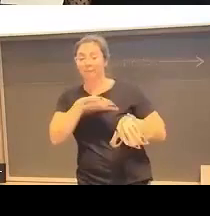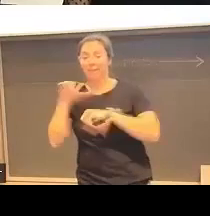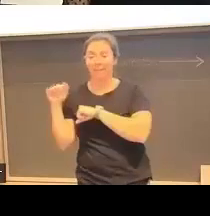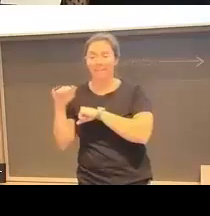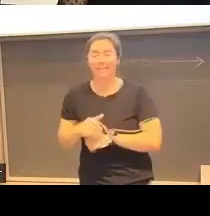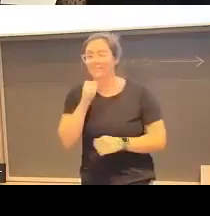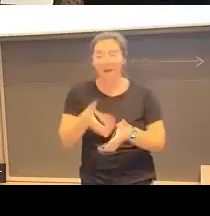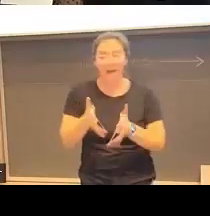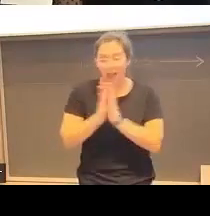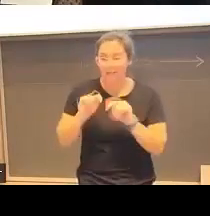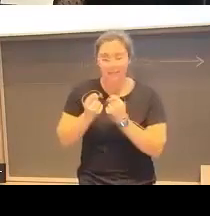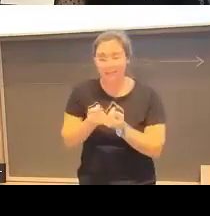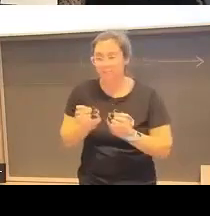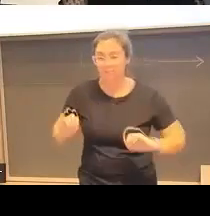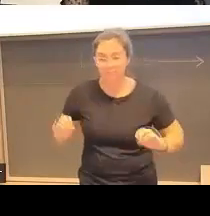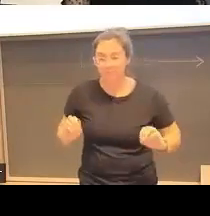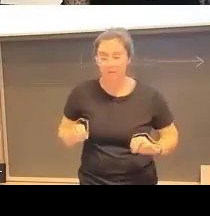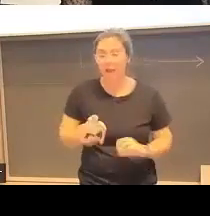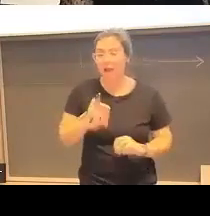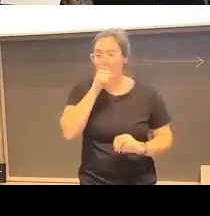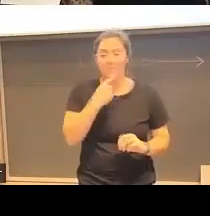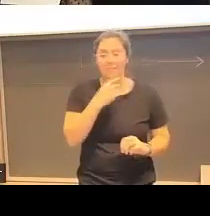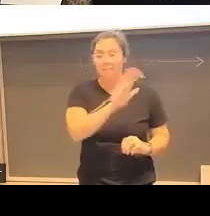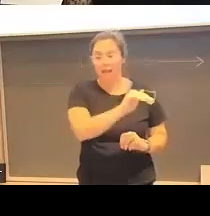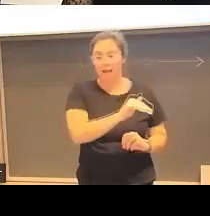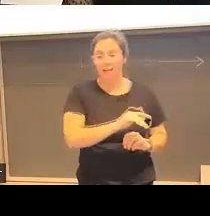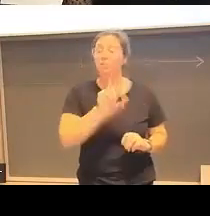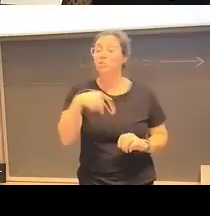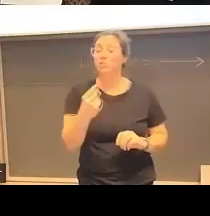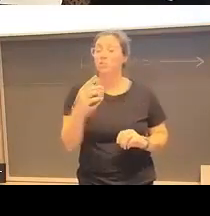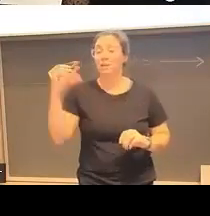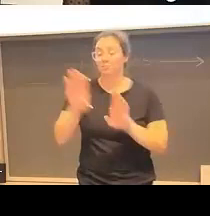if the team could do anything else nor did he say goodbye just outside the door the resident